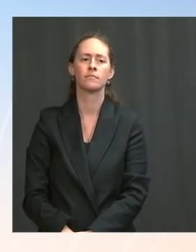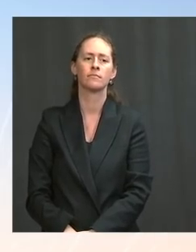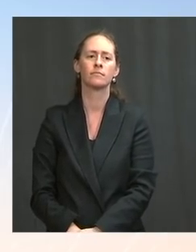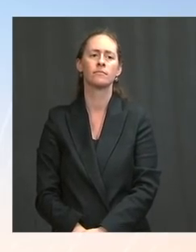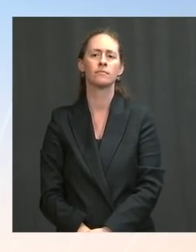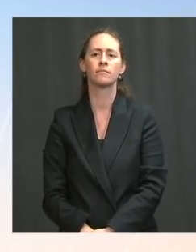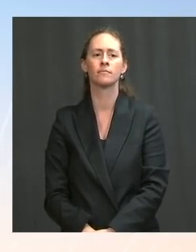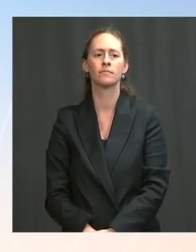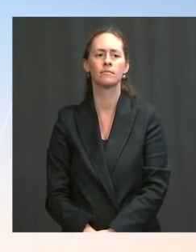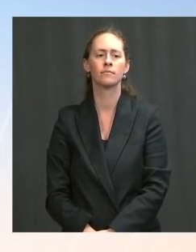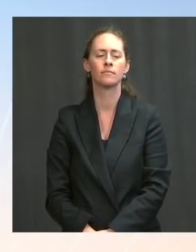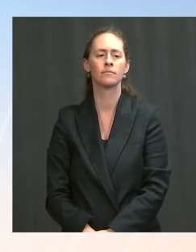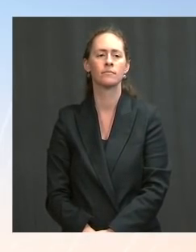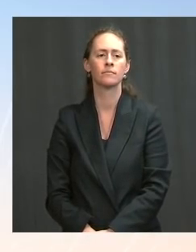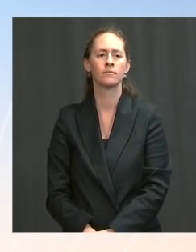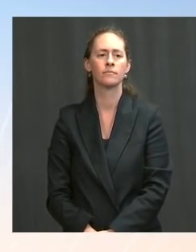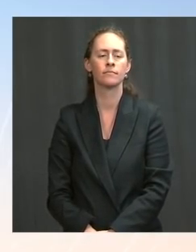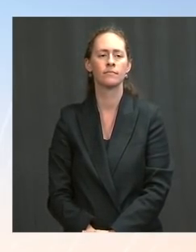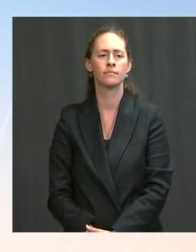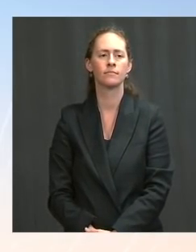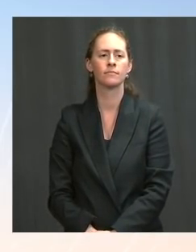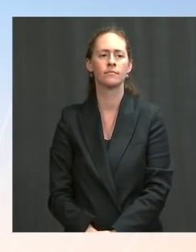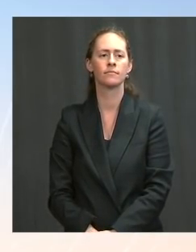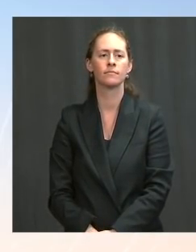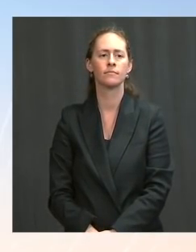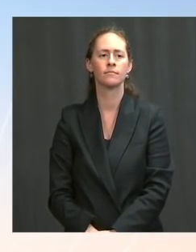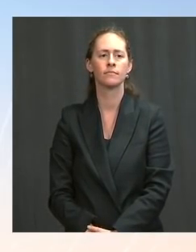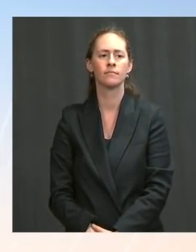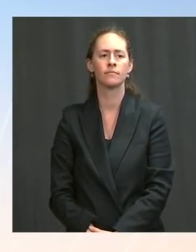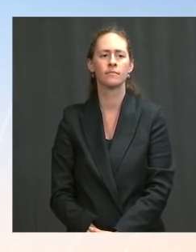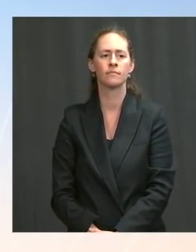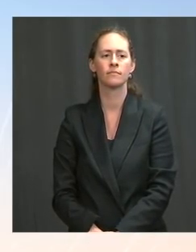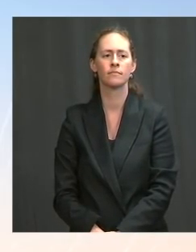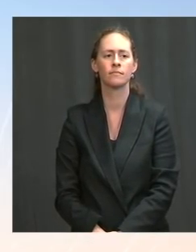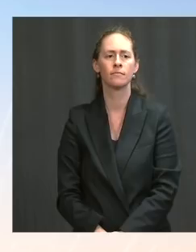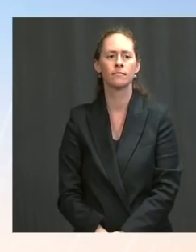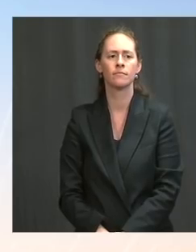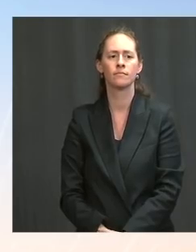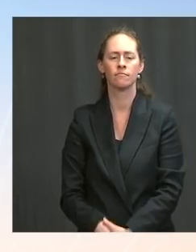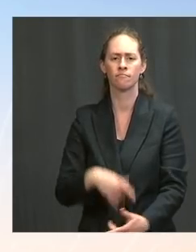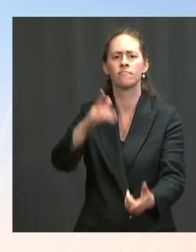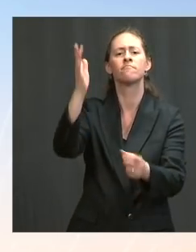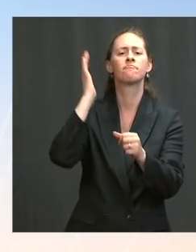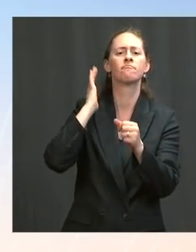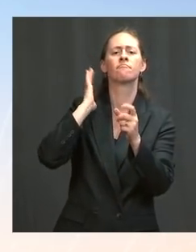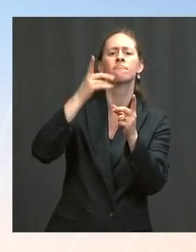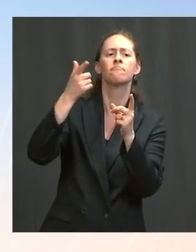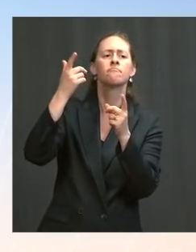for transfer from Guantanamo. How close is the White House to shutting down their prison facilities,